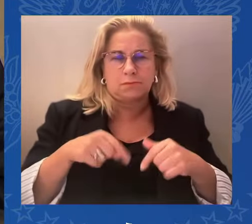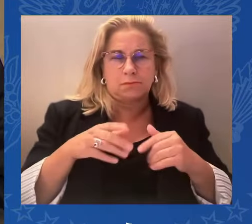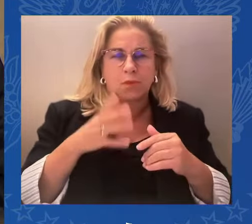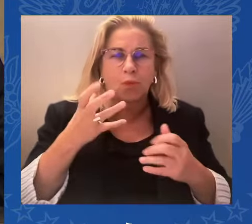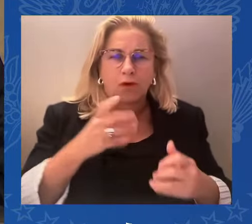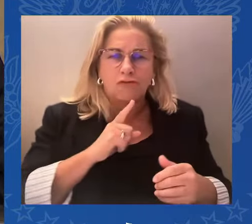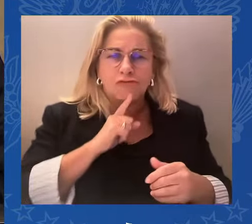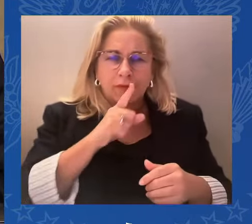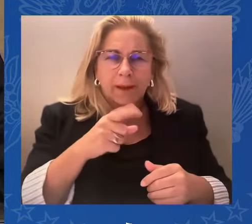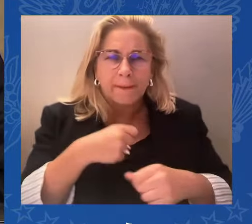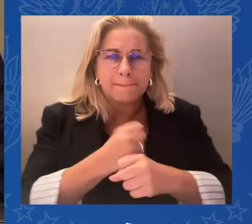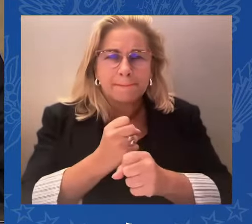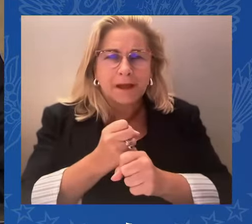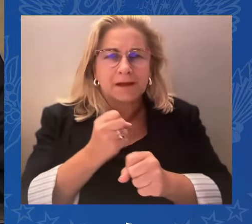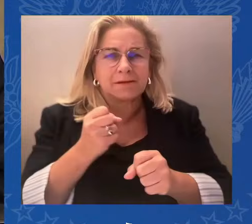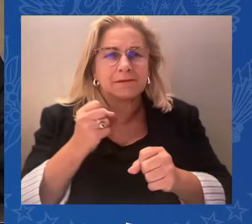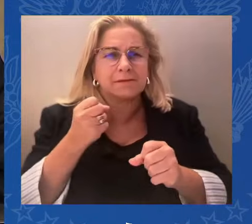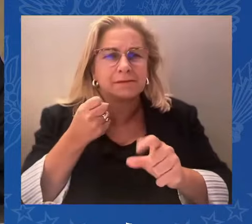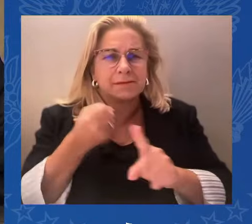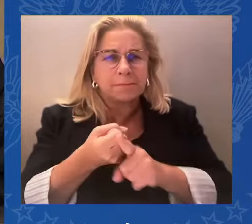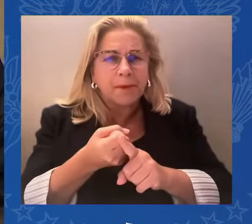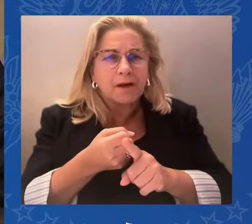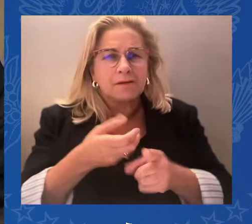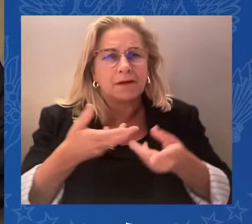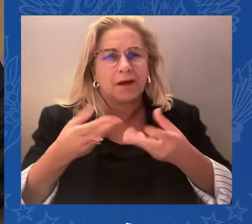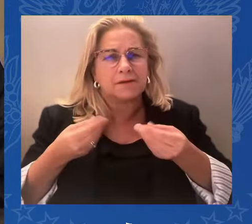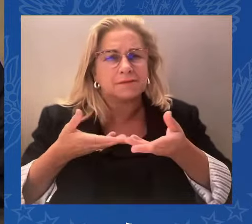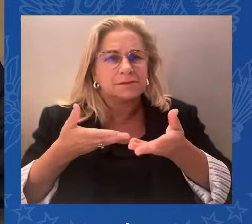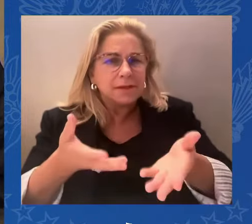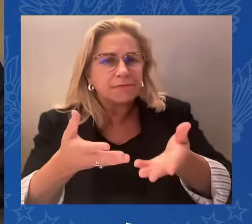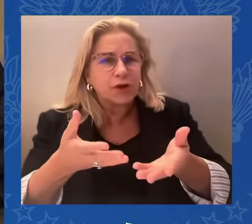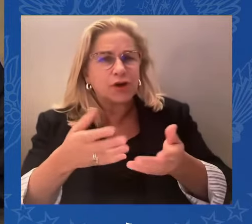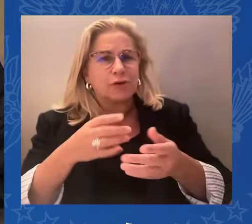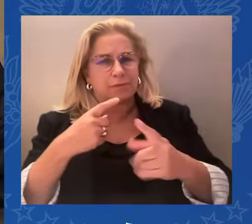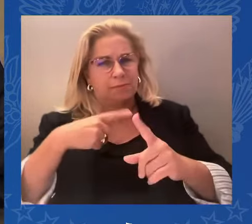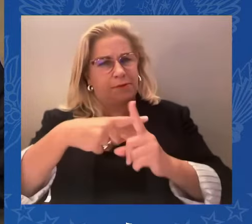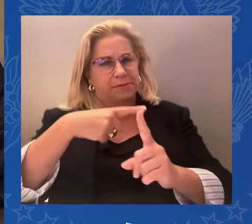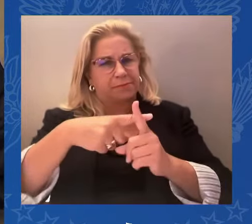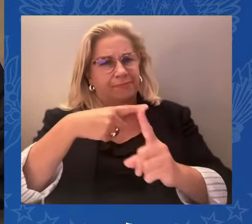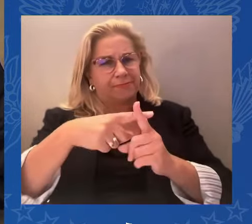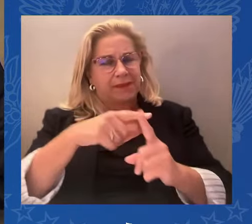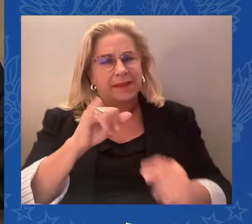that includes providing new maritime technologies to our regional partners